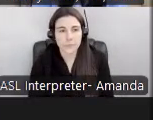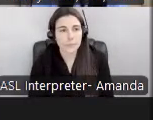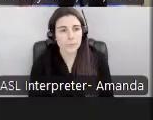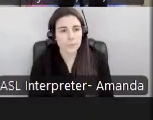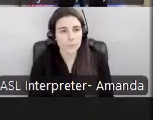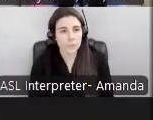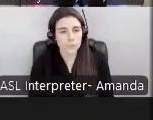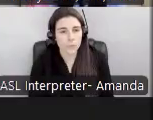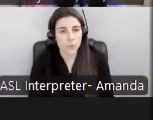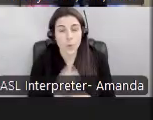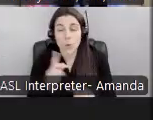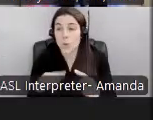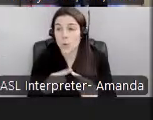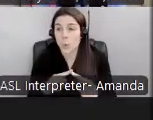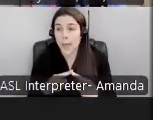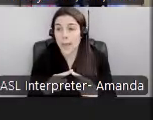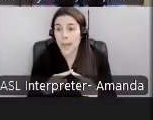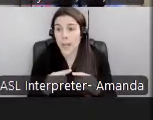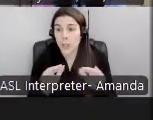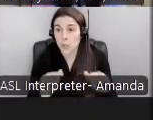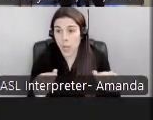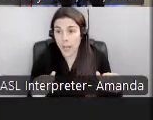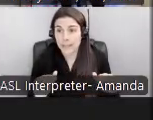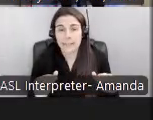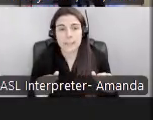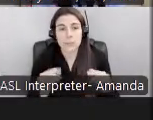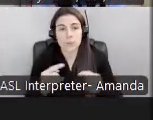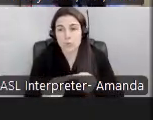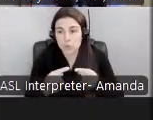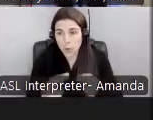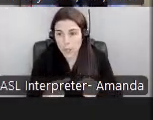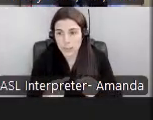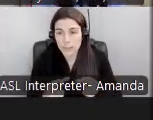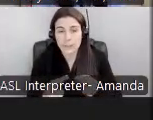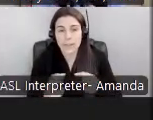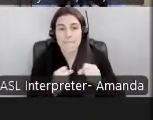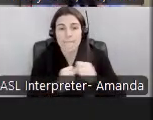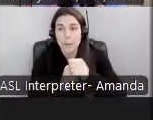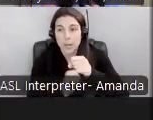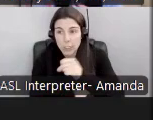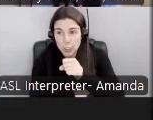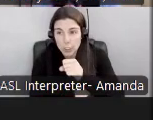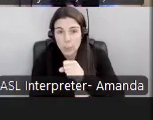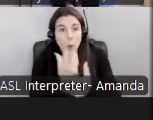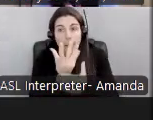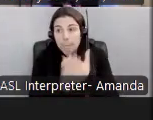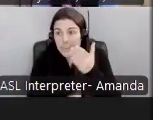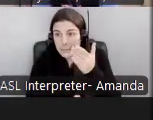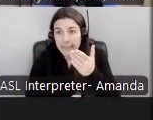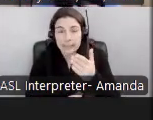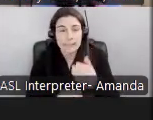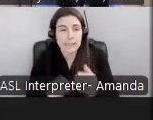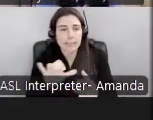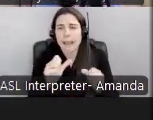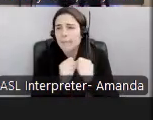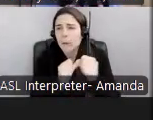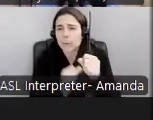So when a child misses or struggles with a foundational stage, when there's a crack in the foundation or weak framing,